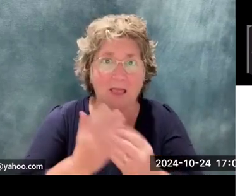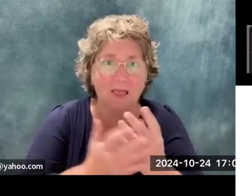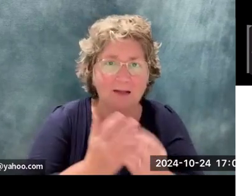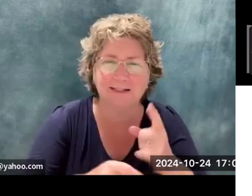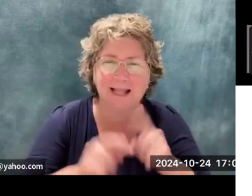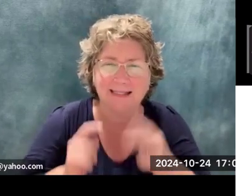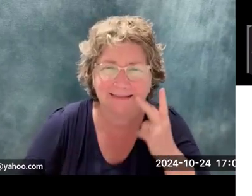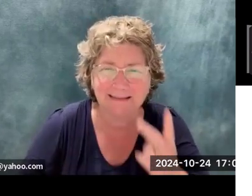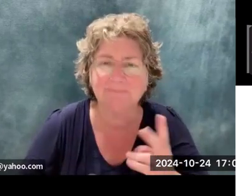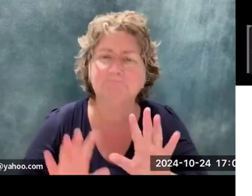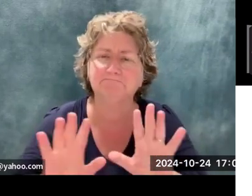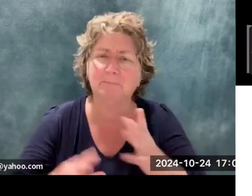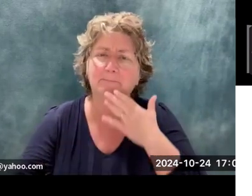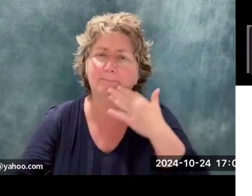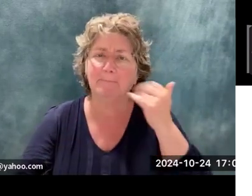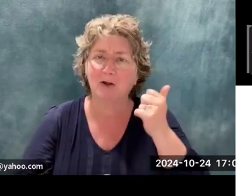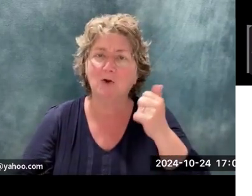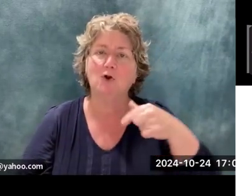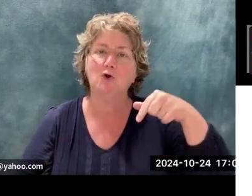Instead, for that, have the Q&A button.